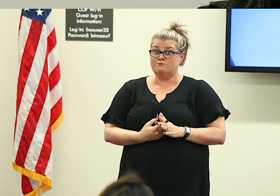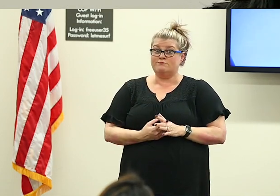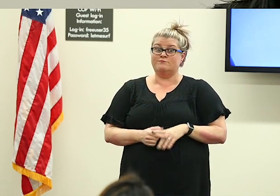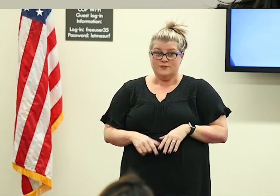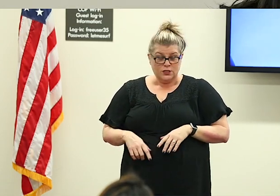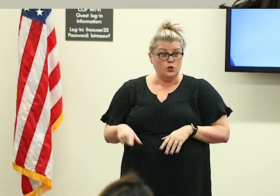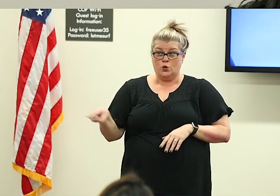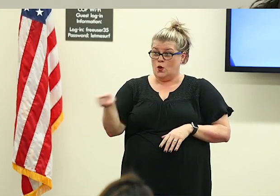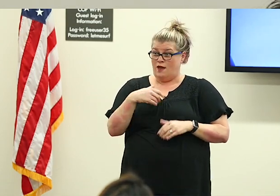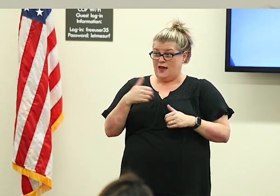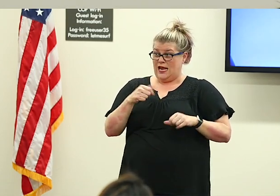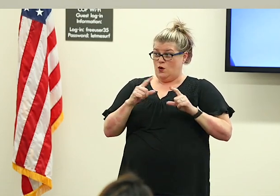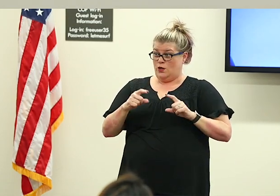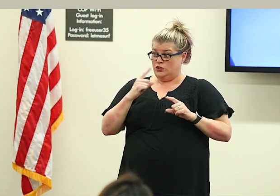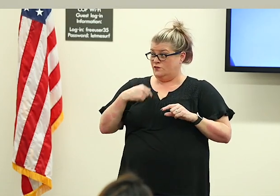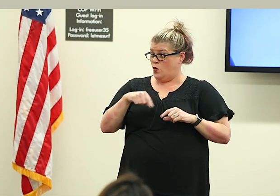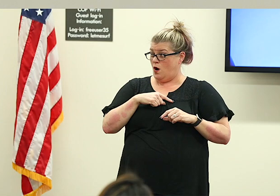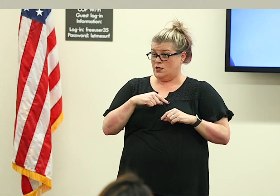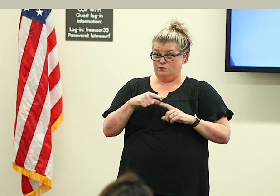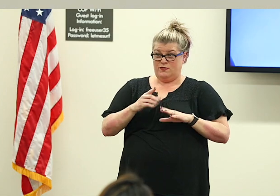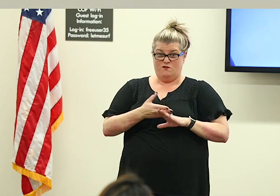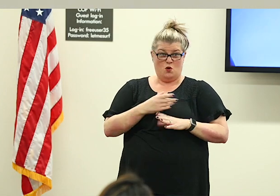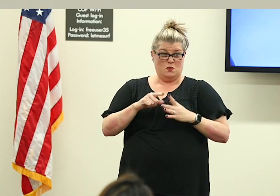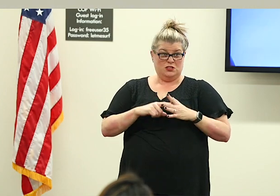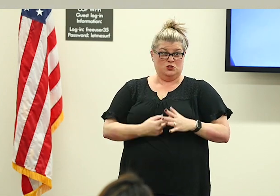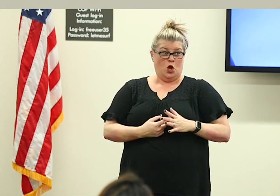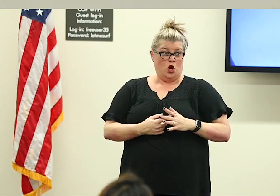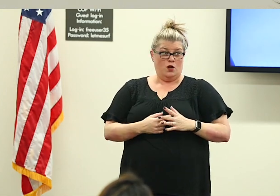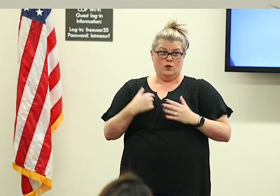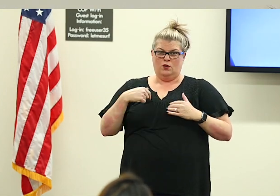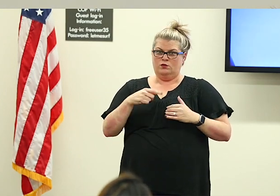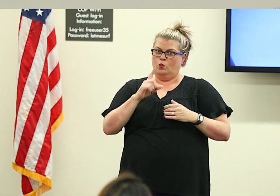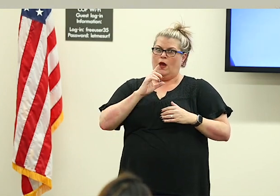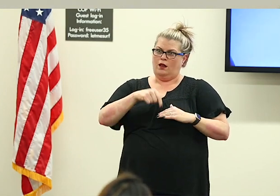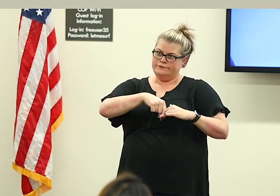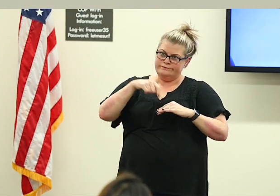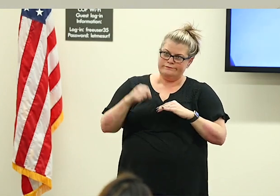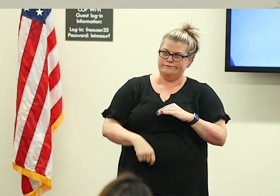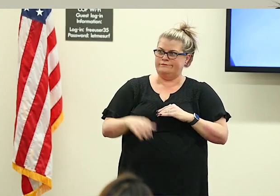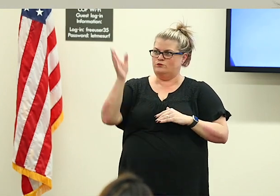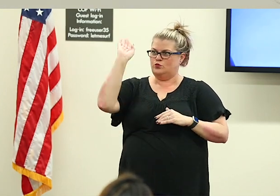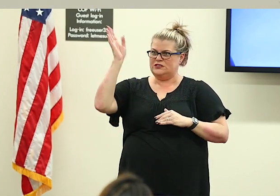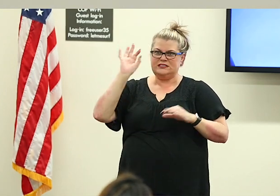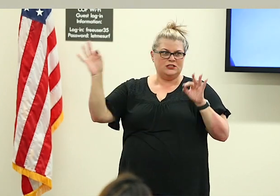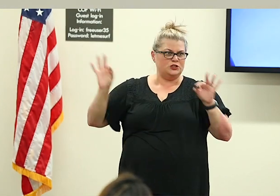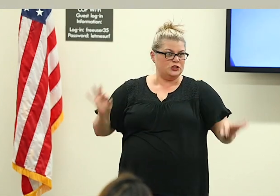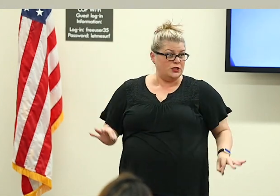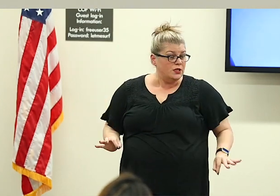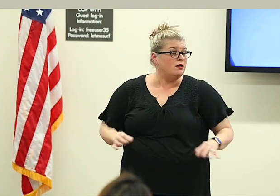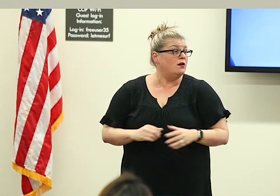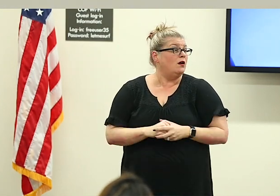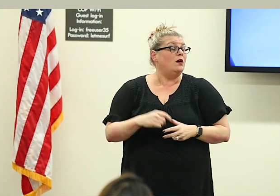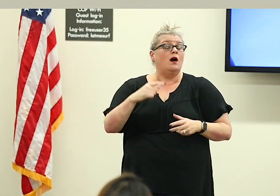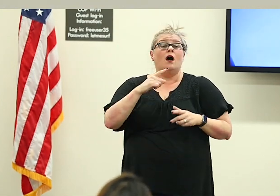Do you have any questions for us, before we delve into the presentation? I would like to note that,